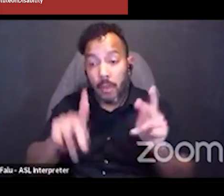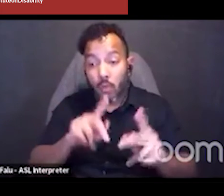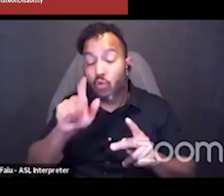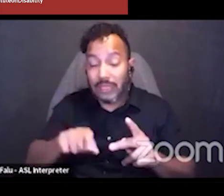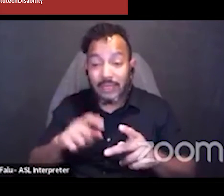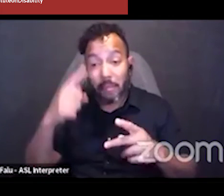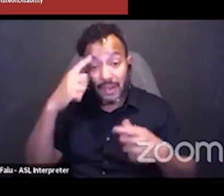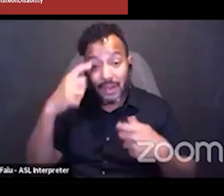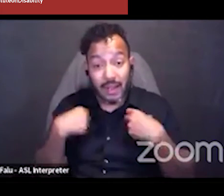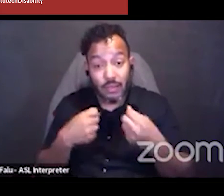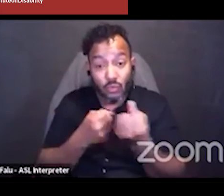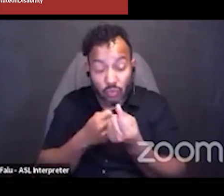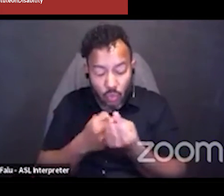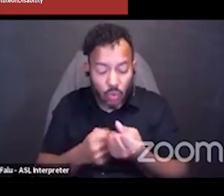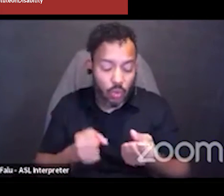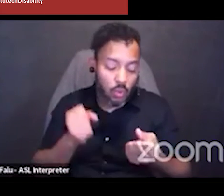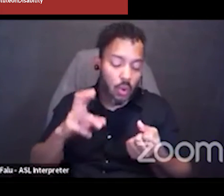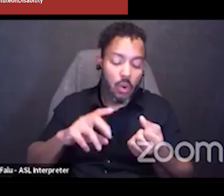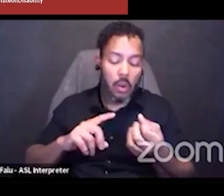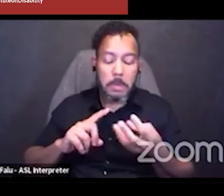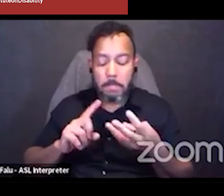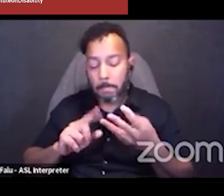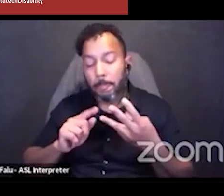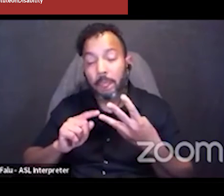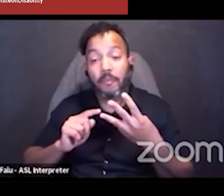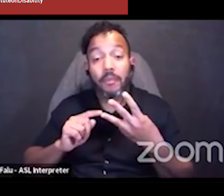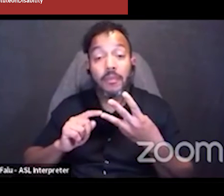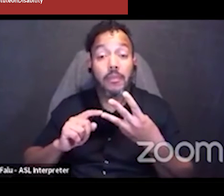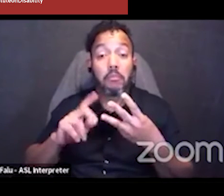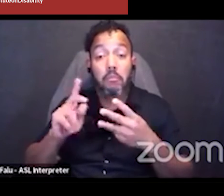We're talking about autistic people.